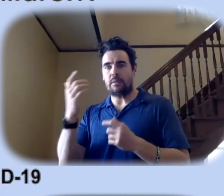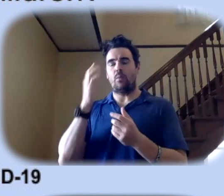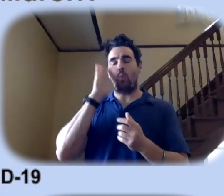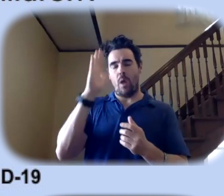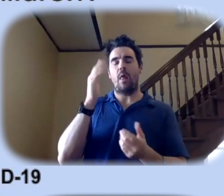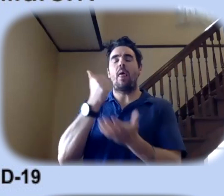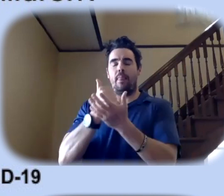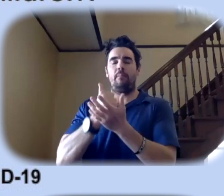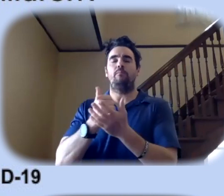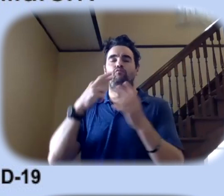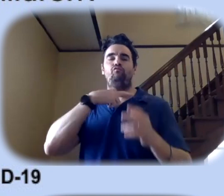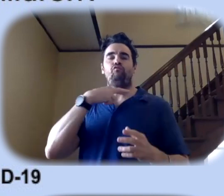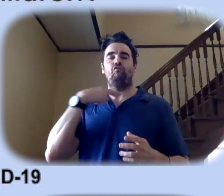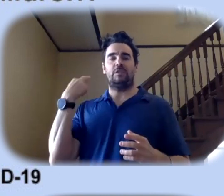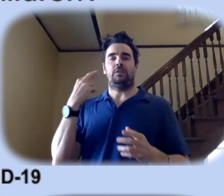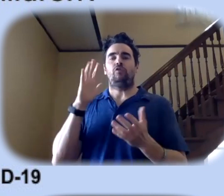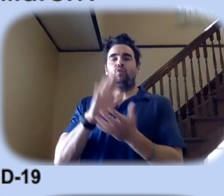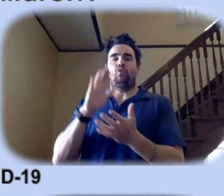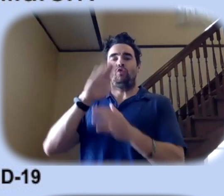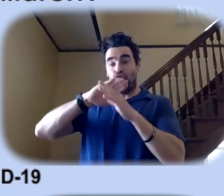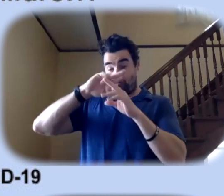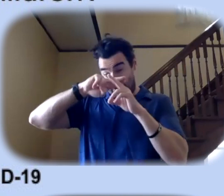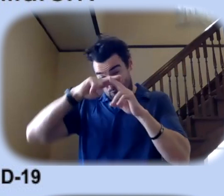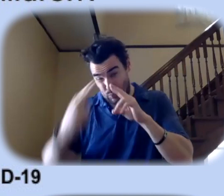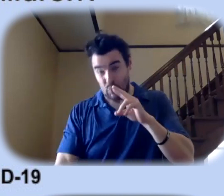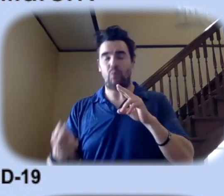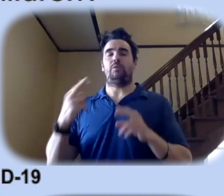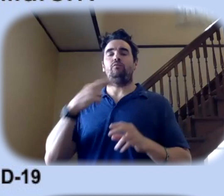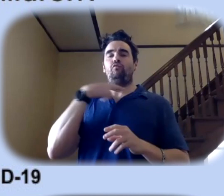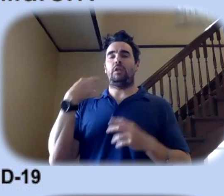or different other things you have around the house. All of those are good for risk reduction.